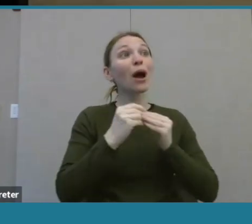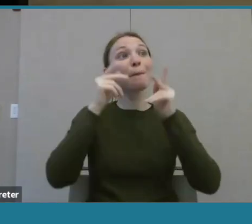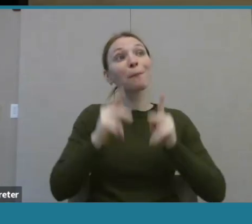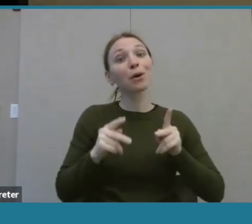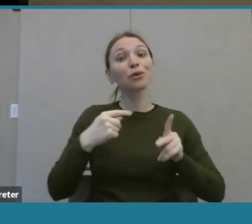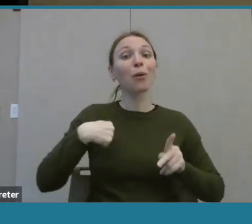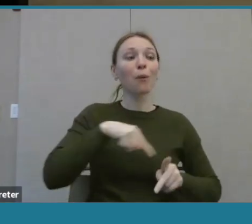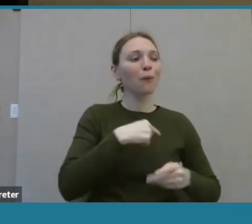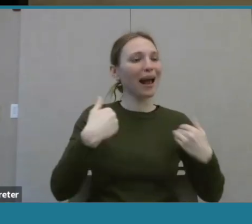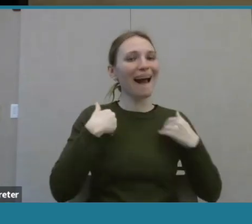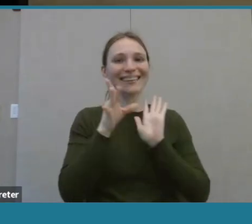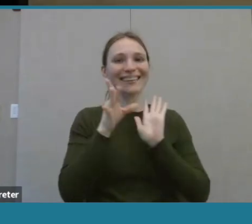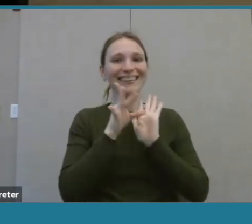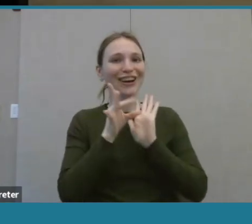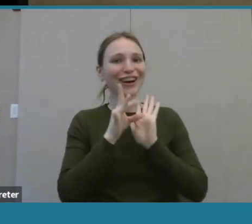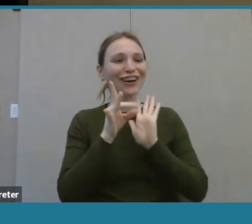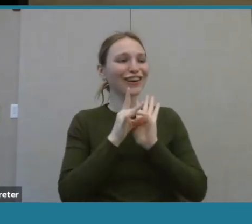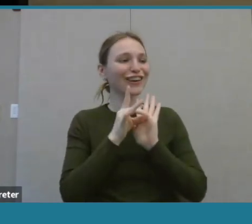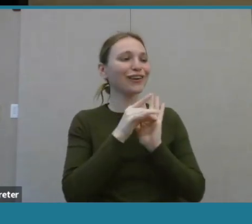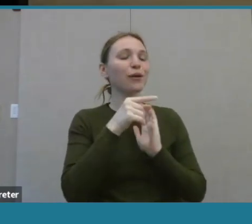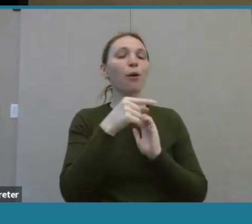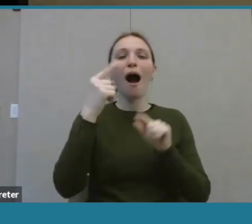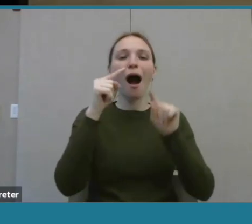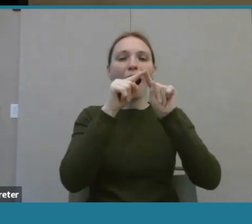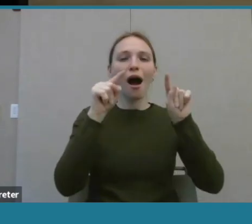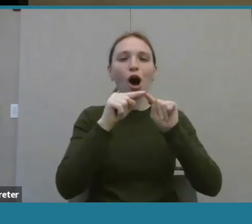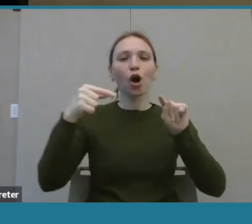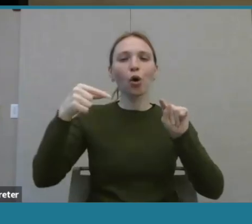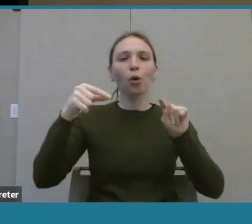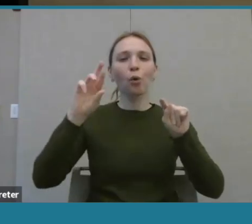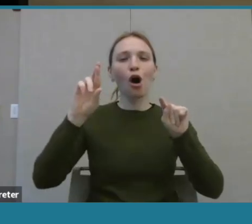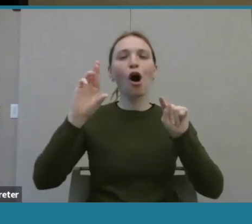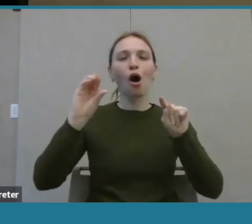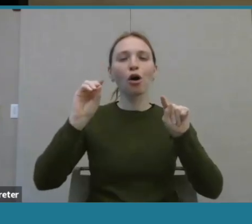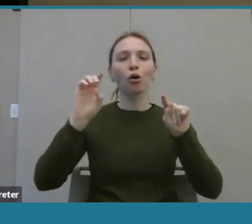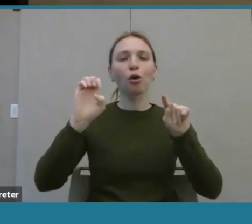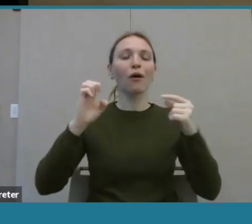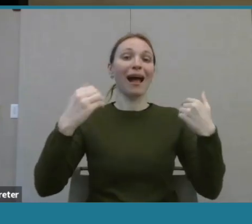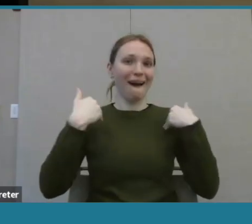The QR code one takes you to our website where you could always find a link to our